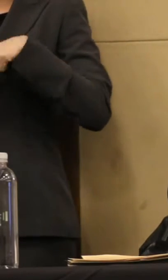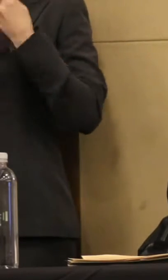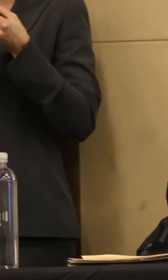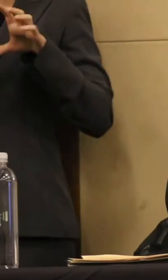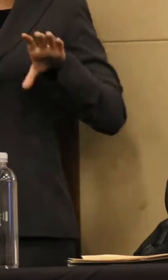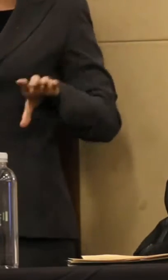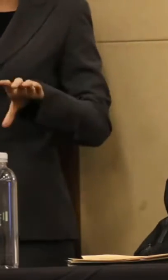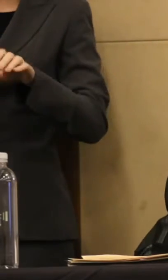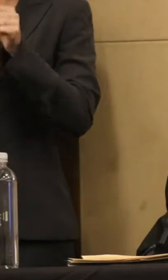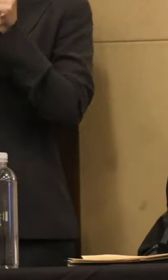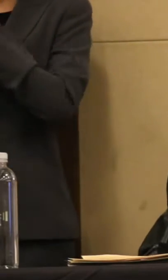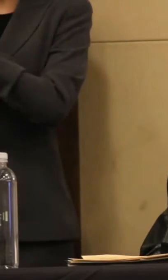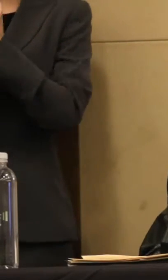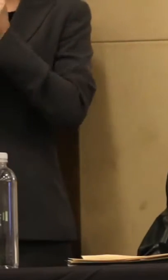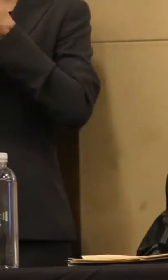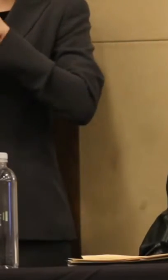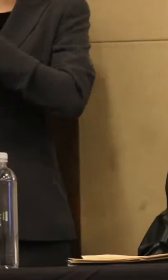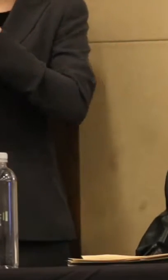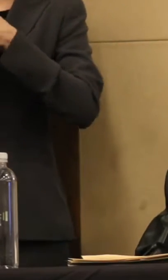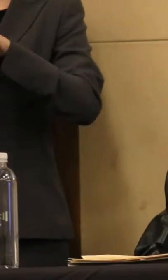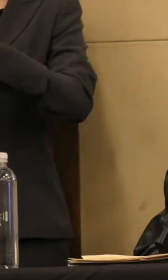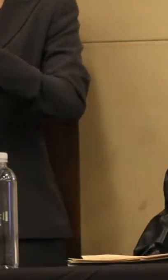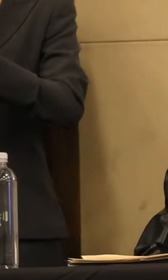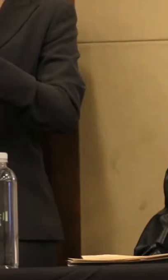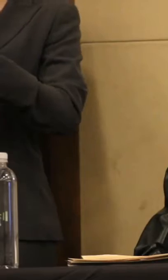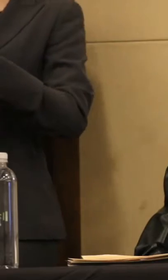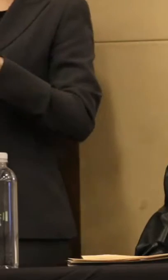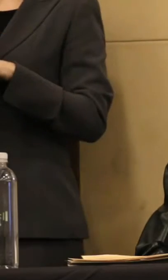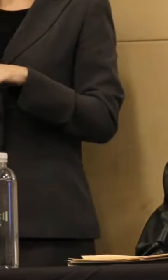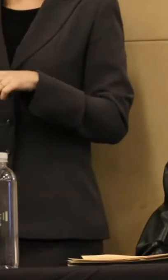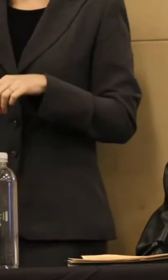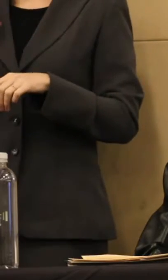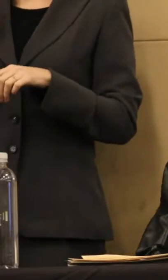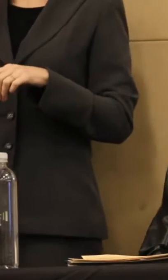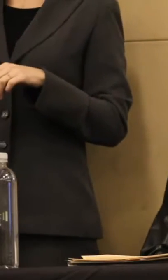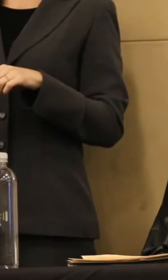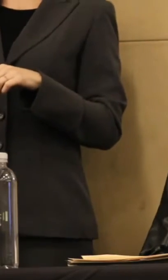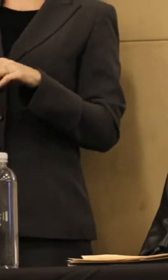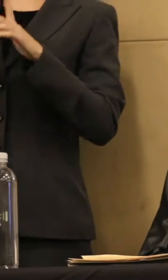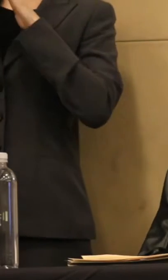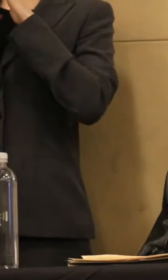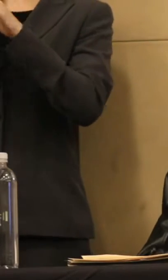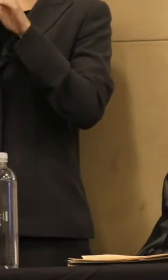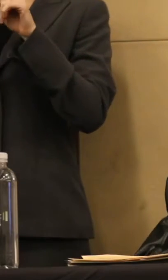for so long. I think it's really starting to show some results.